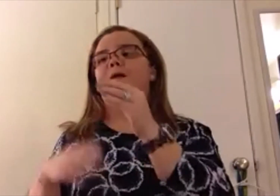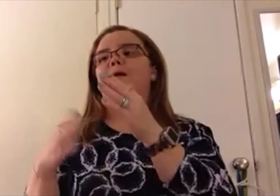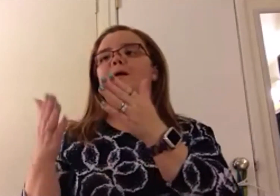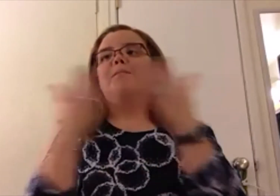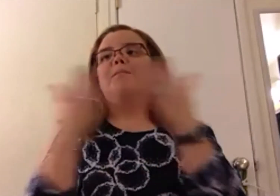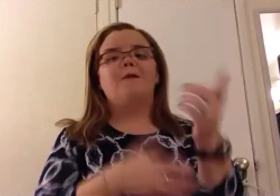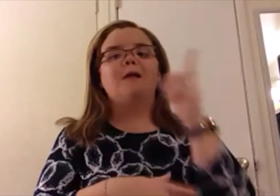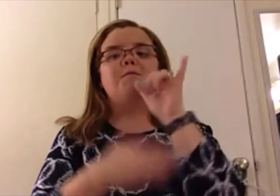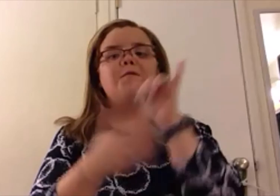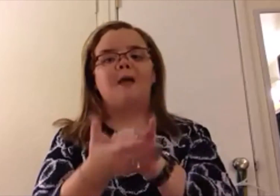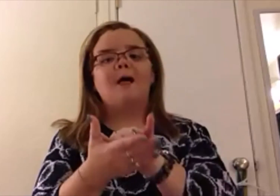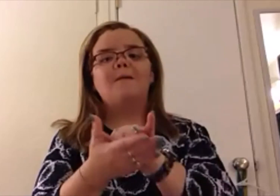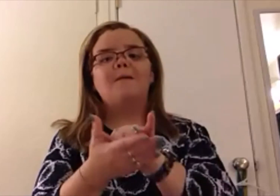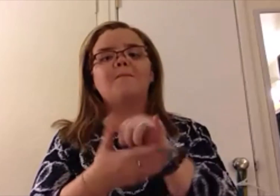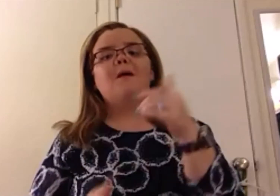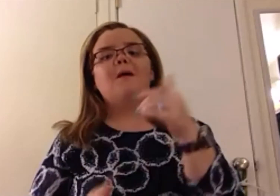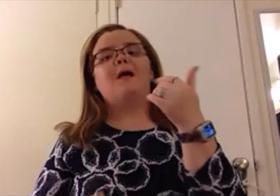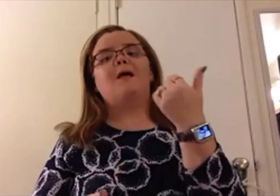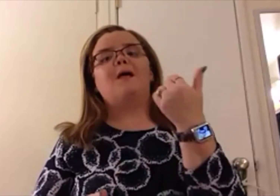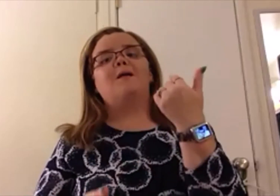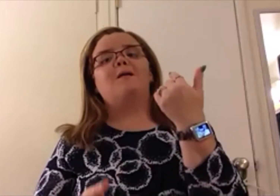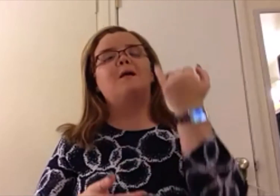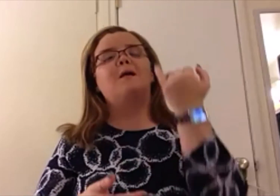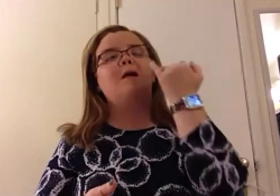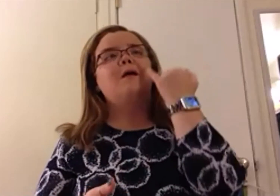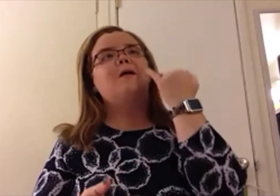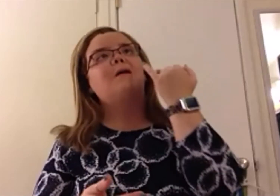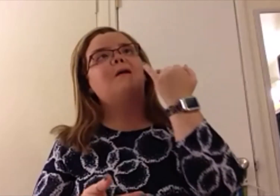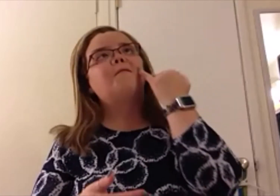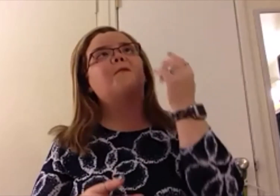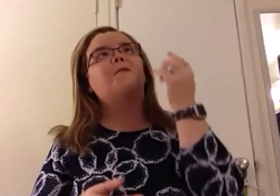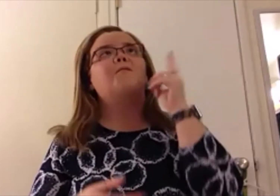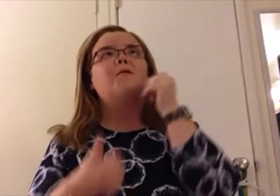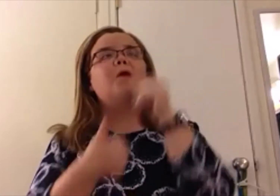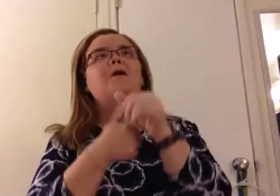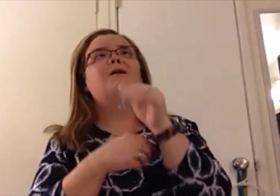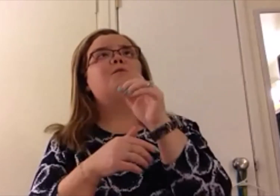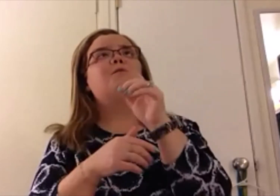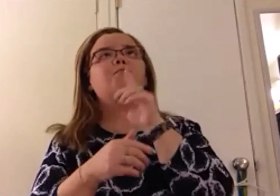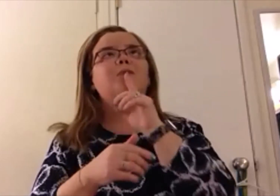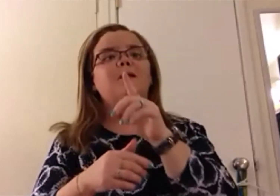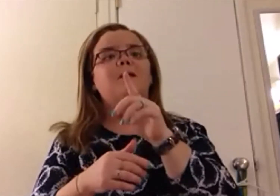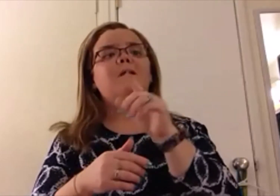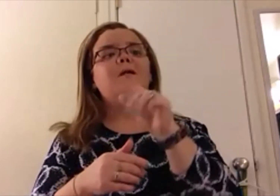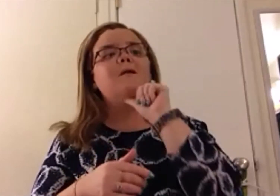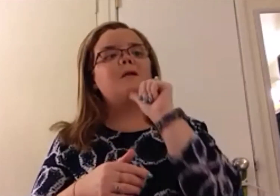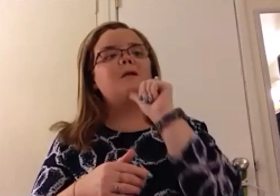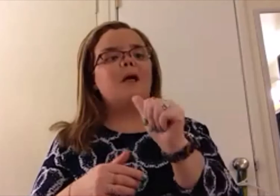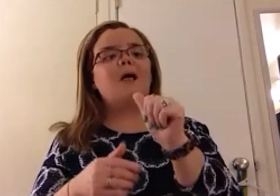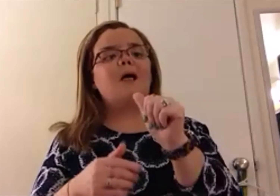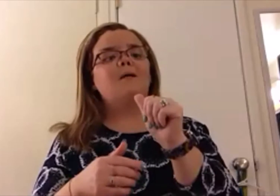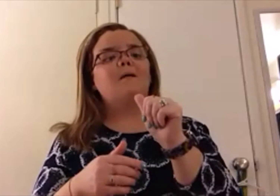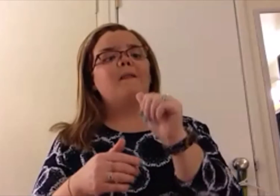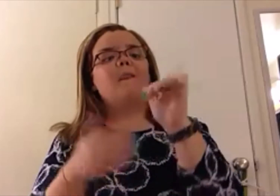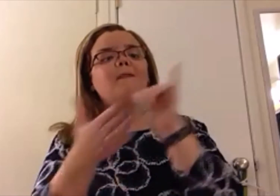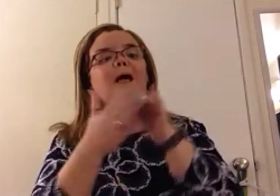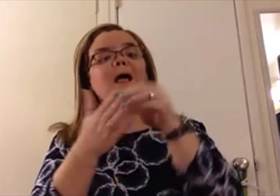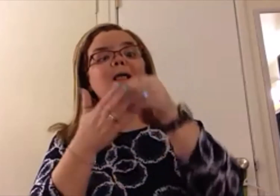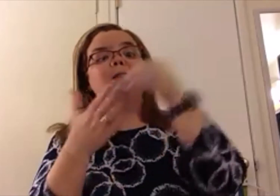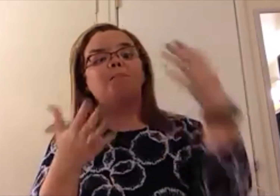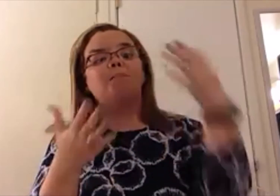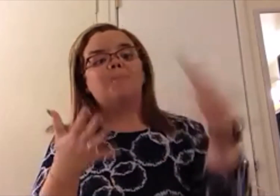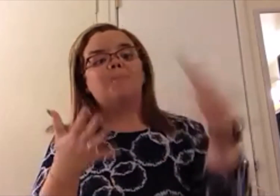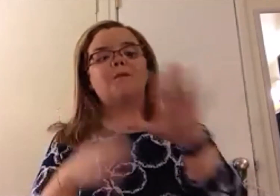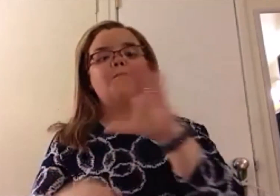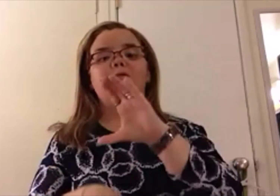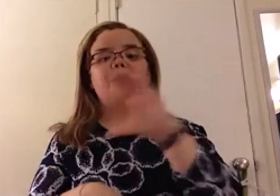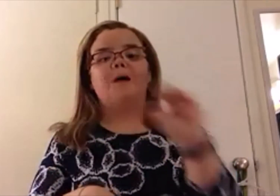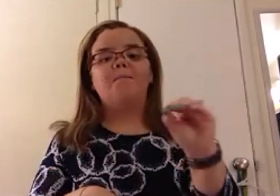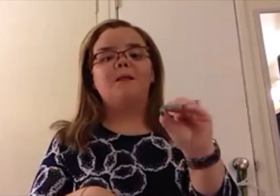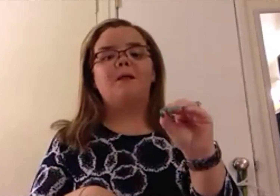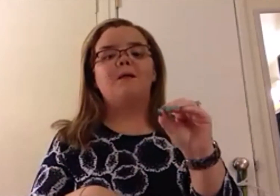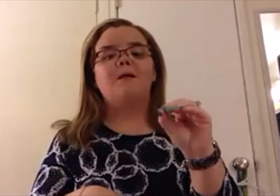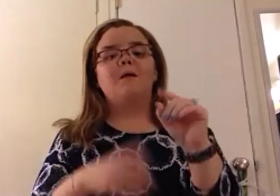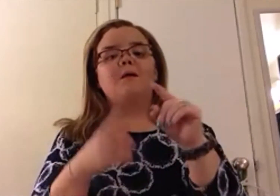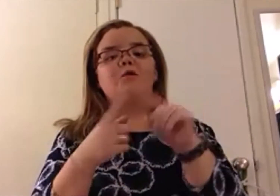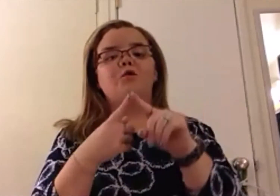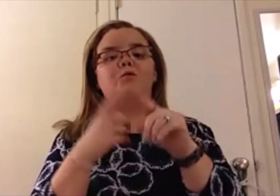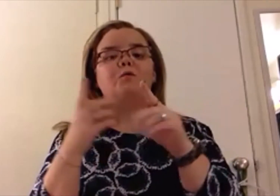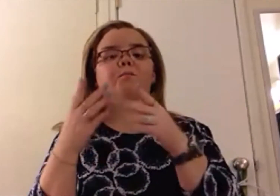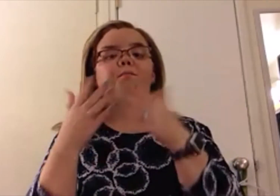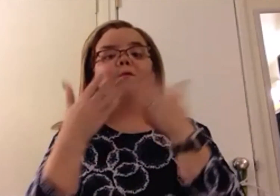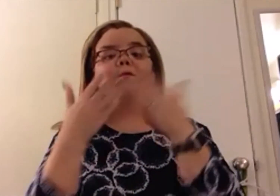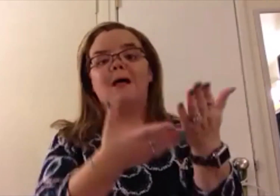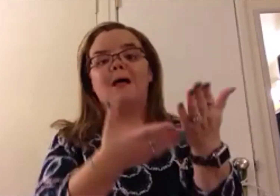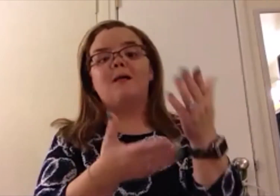provides for that and if i recall it's really not that expensive to a company to provide